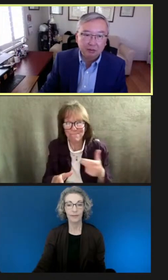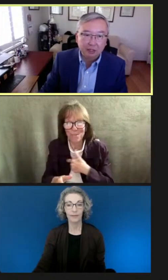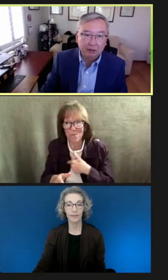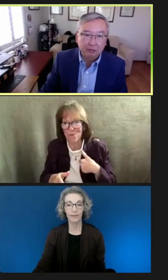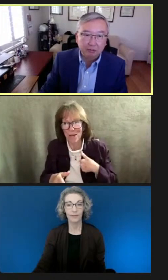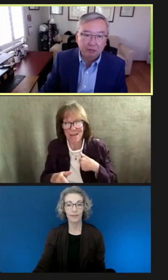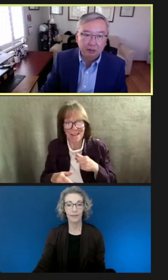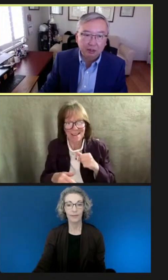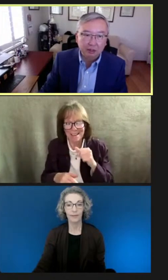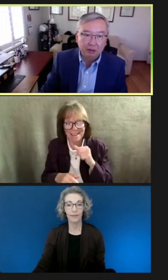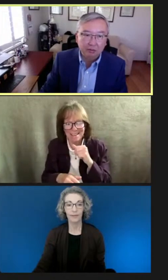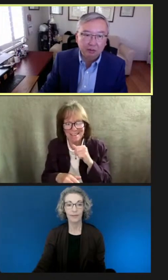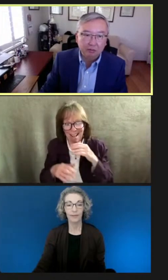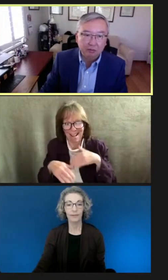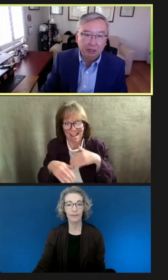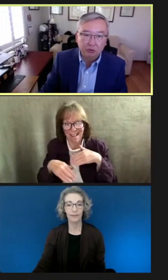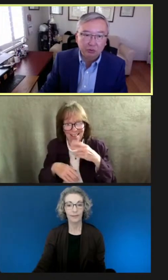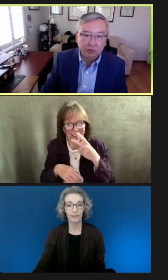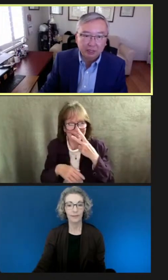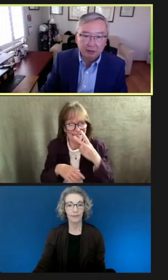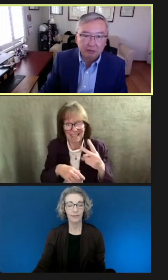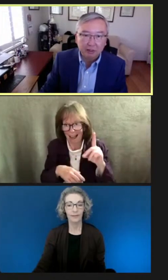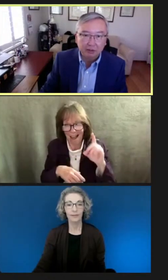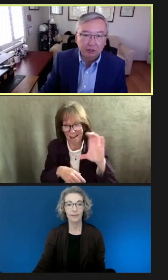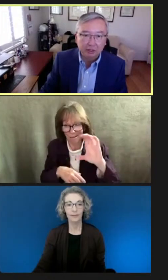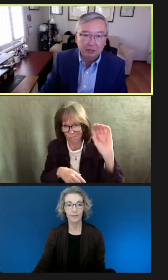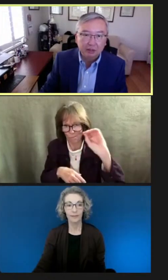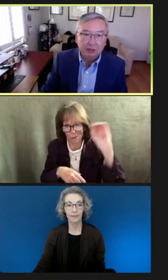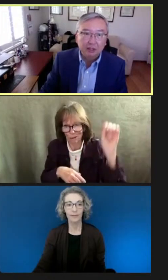we do not see 100% increase.